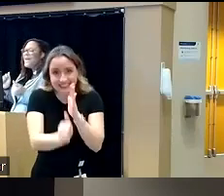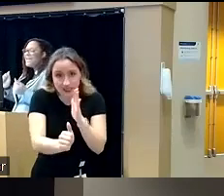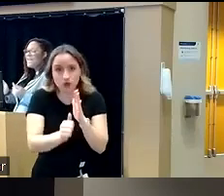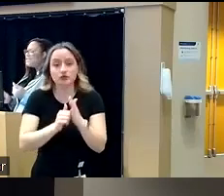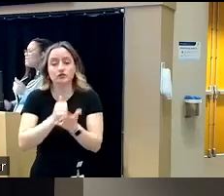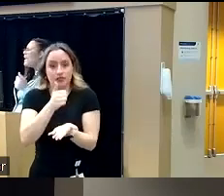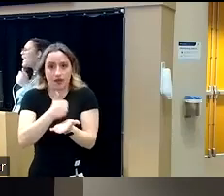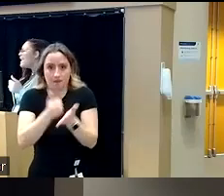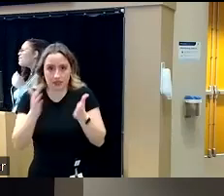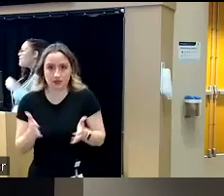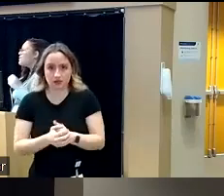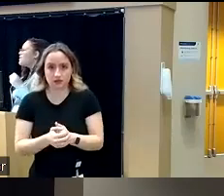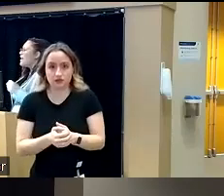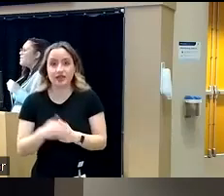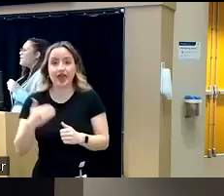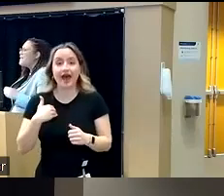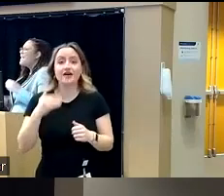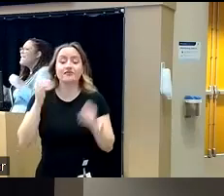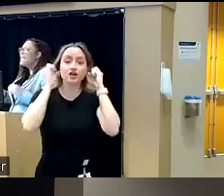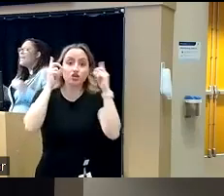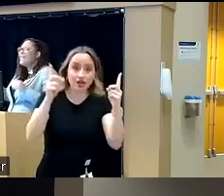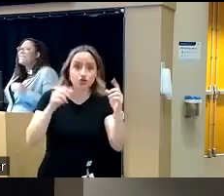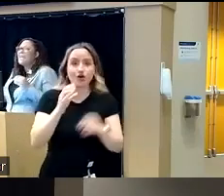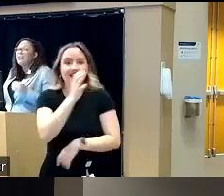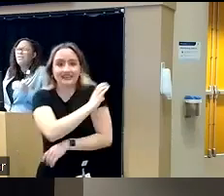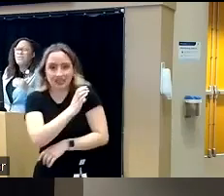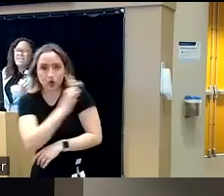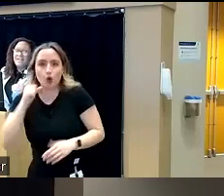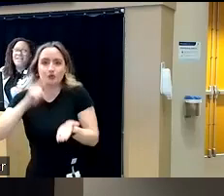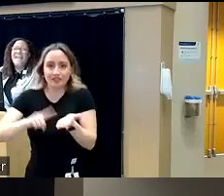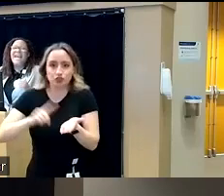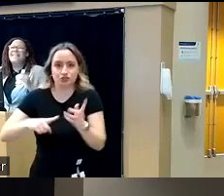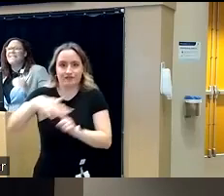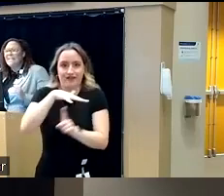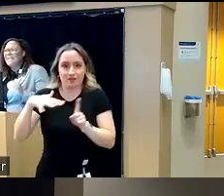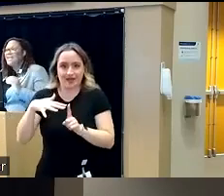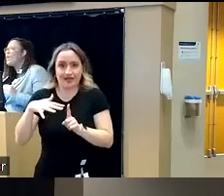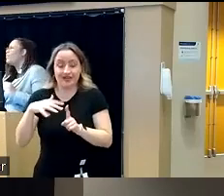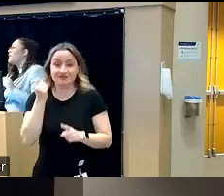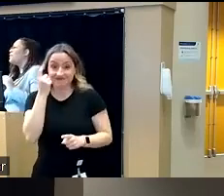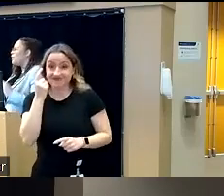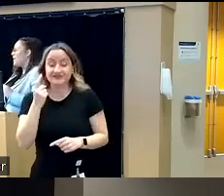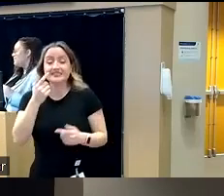educational and research environments there is a huge need and the need is only growing